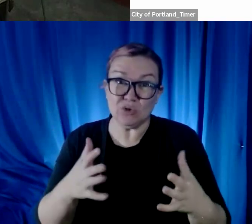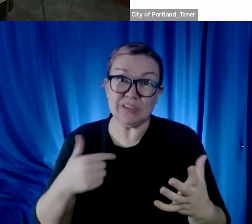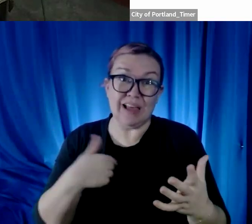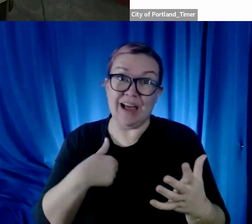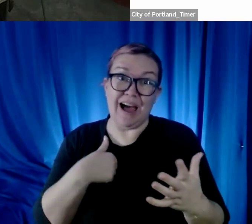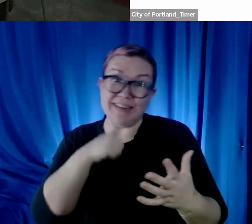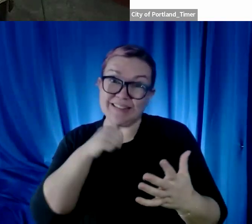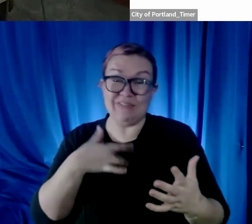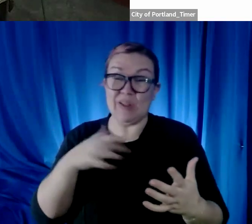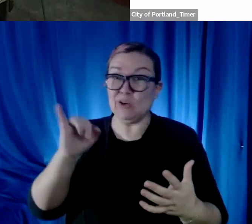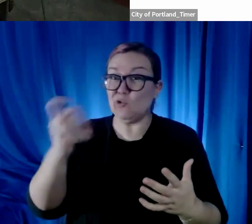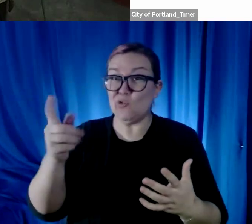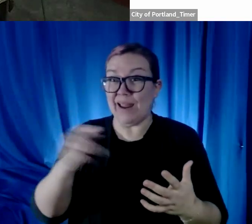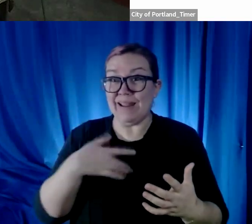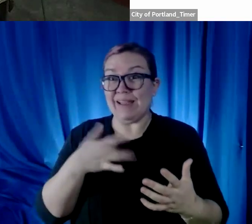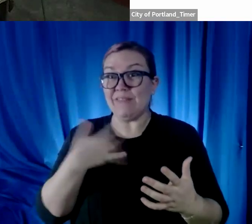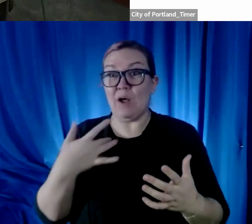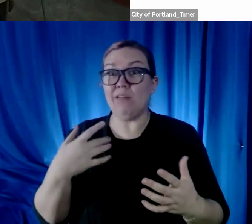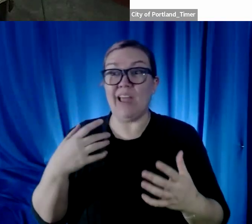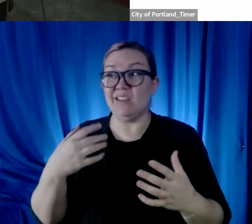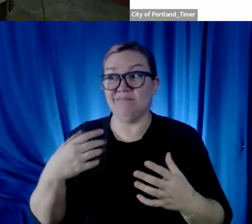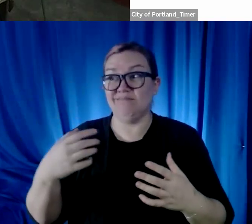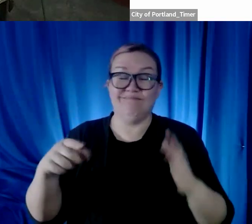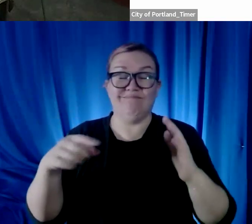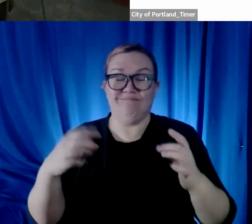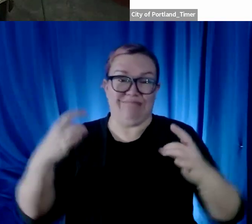I felt like a hate campaign against me and my trans friends won.